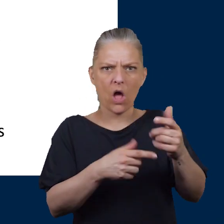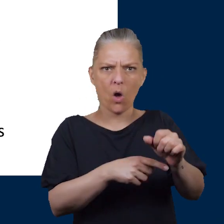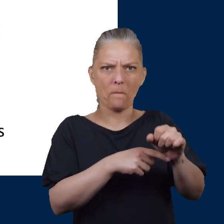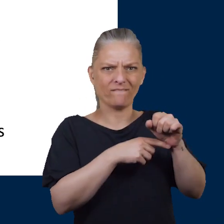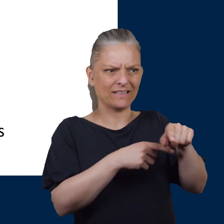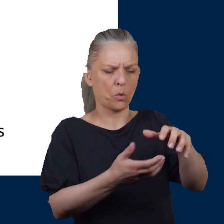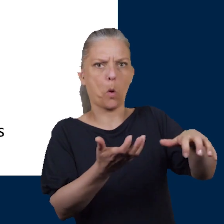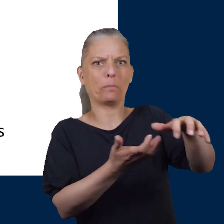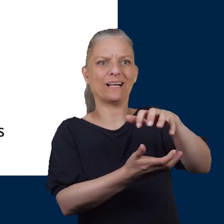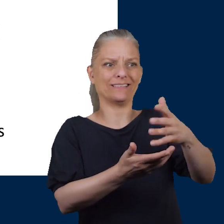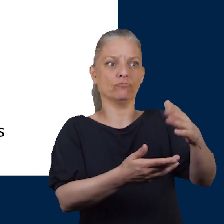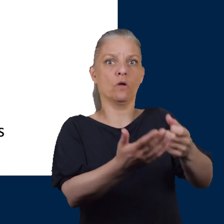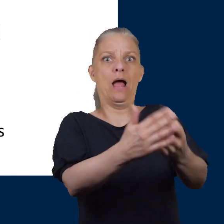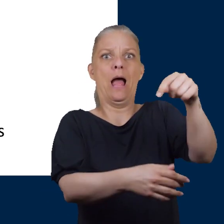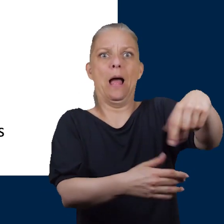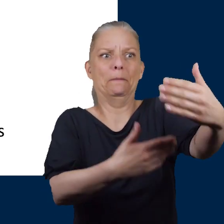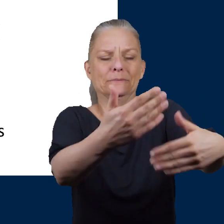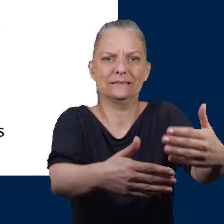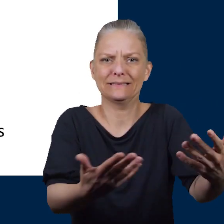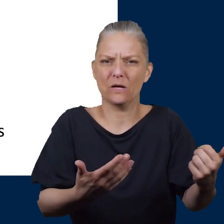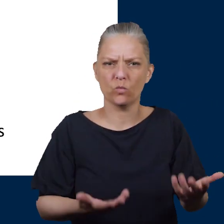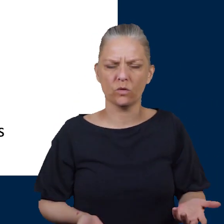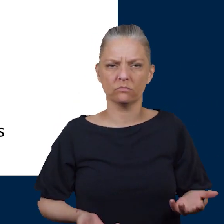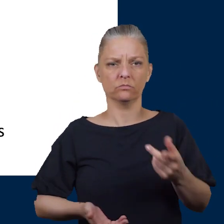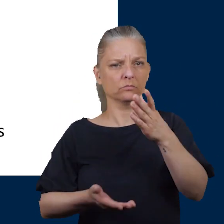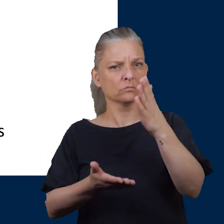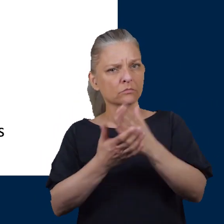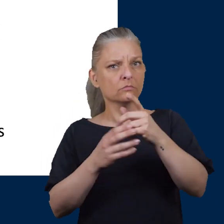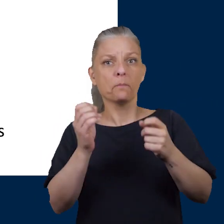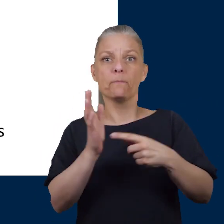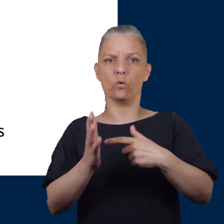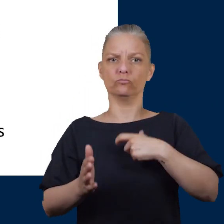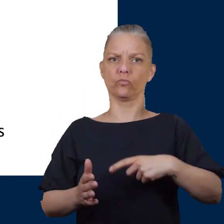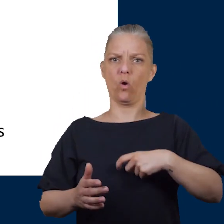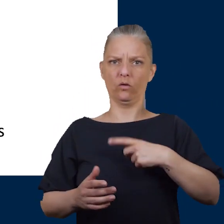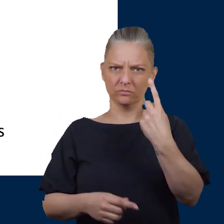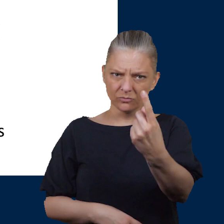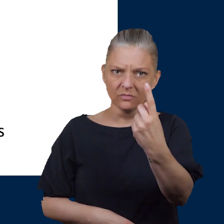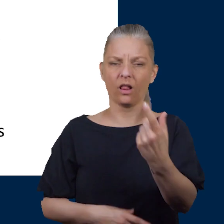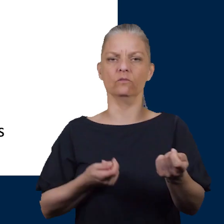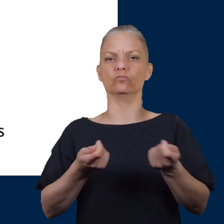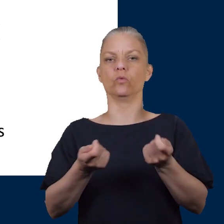You play the most important role in control in your diabetes by doing what you can to meet the targets we have discussed.